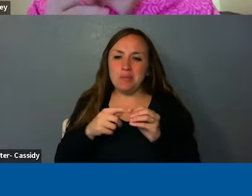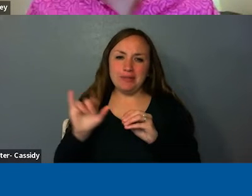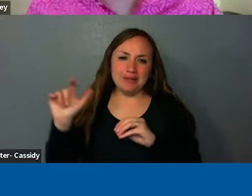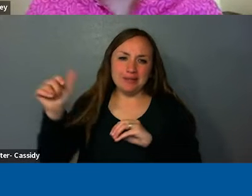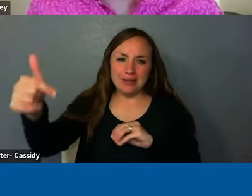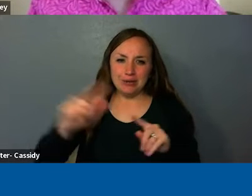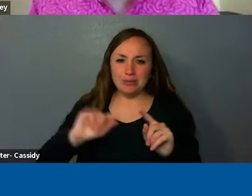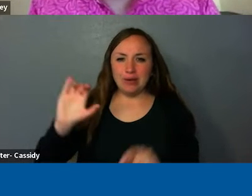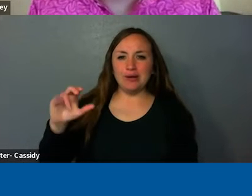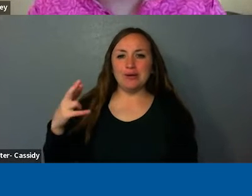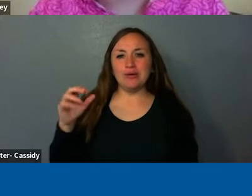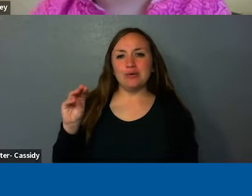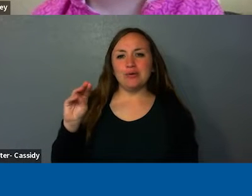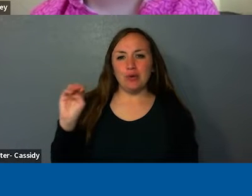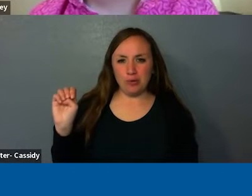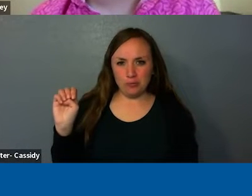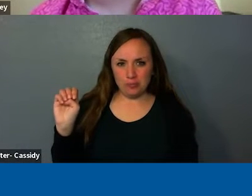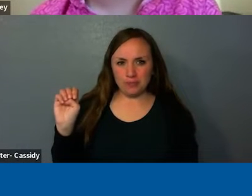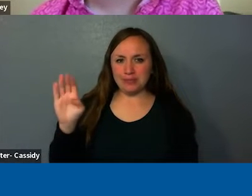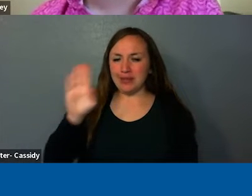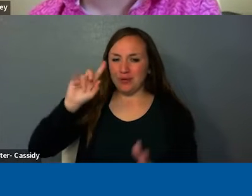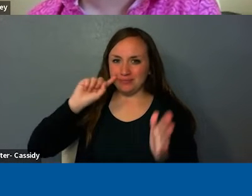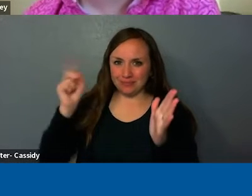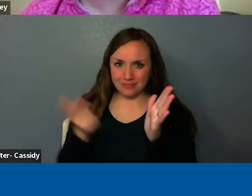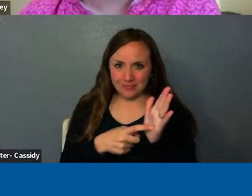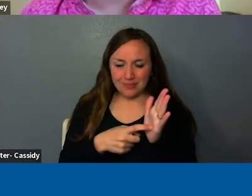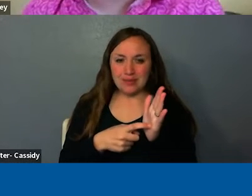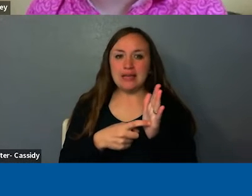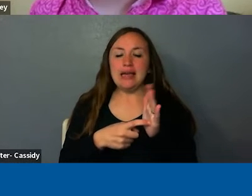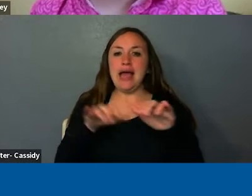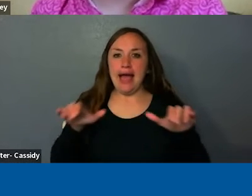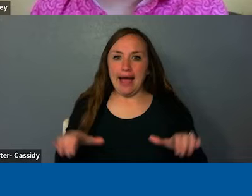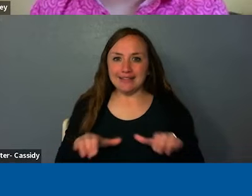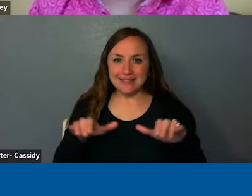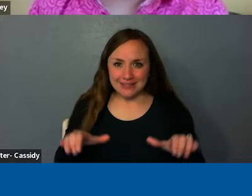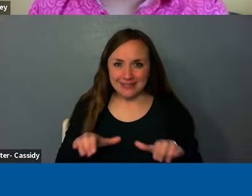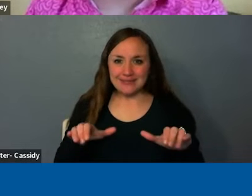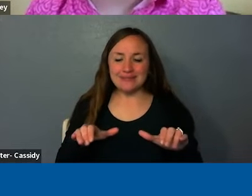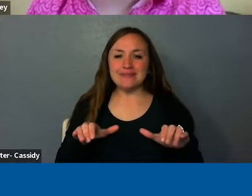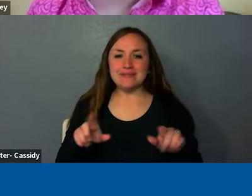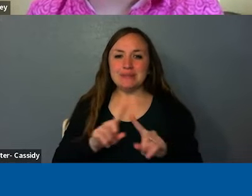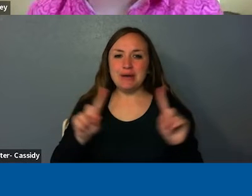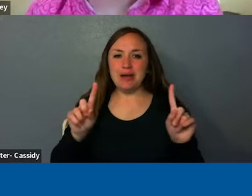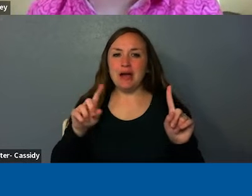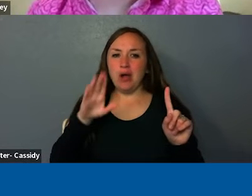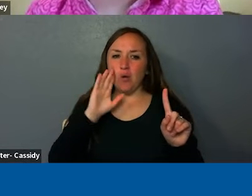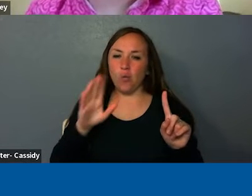Chrome bafflingly will detect that it is active, but it will push you to install high contrast dark